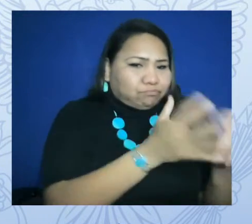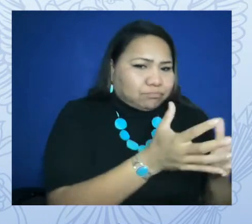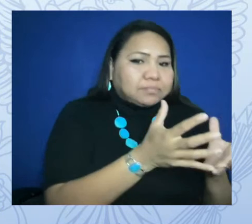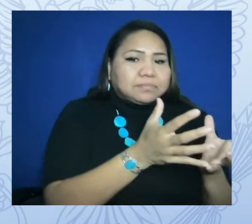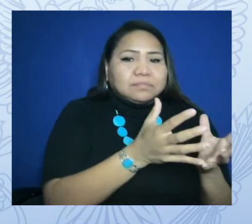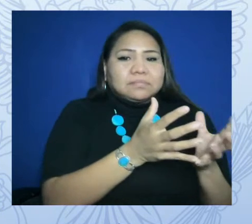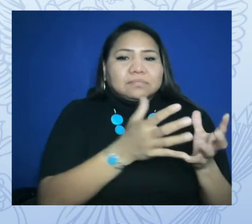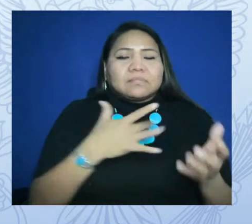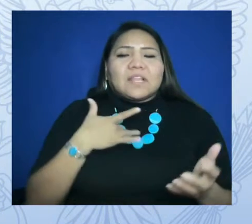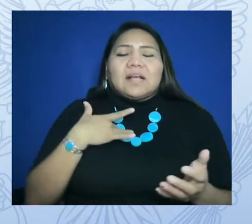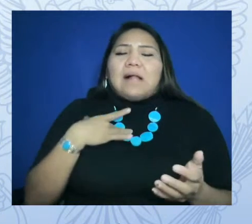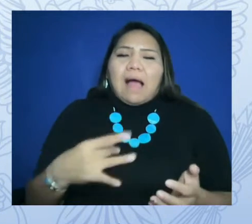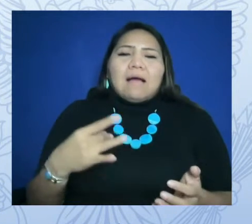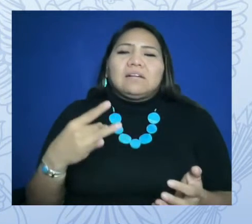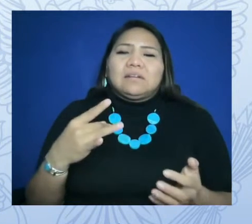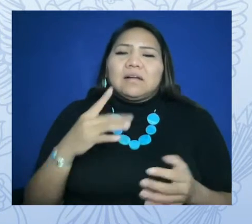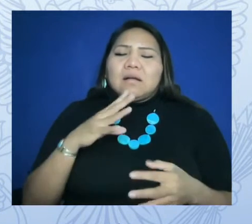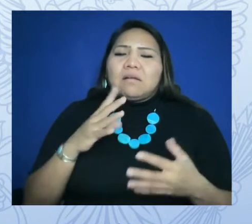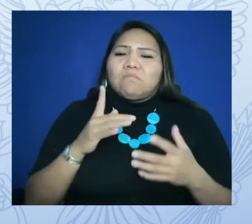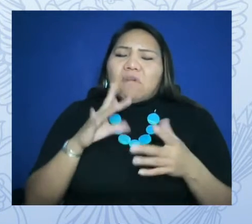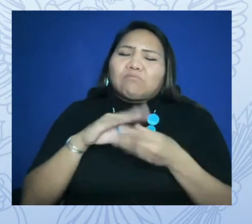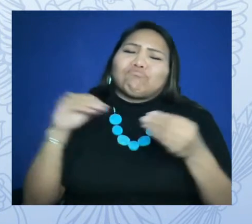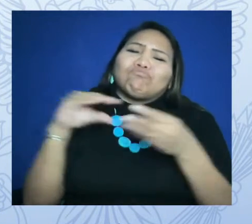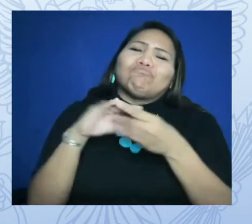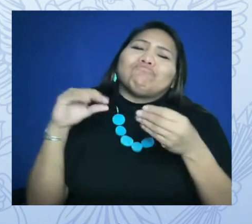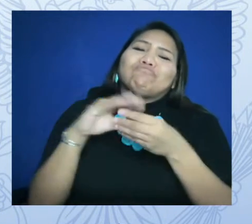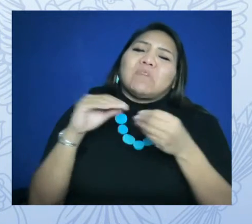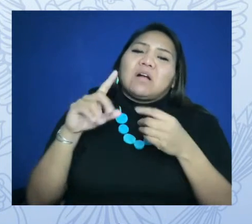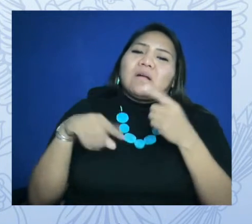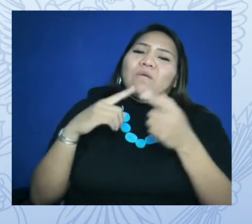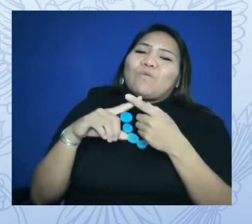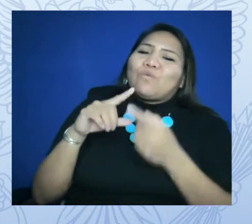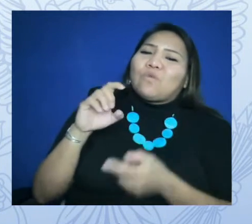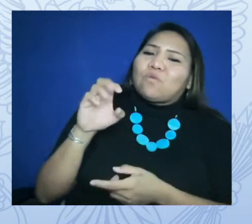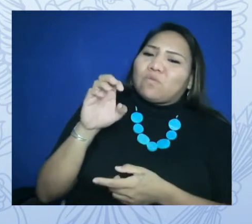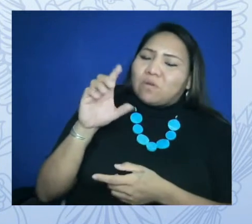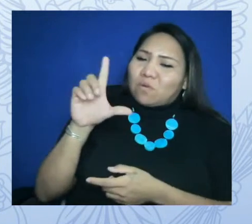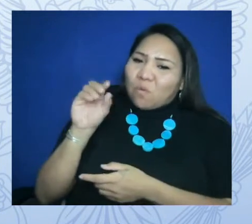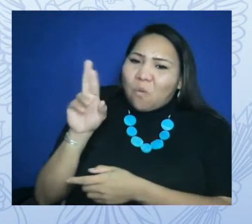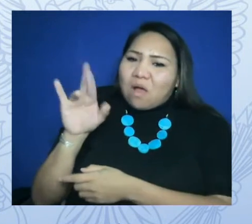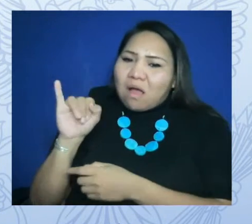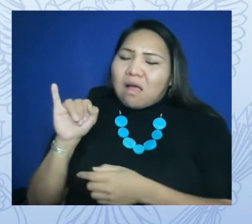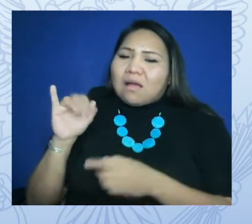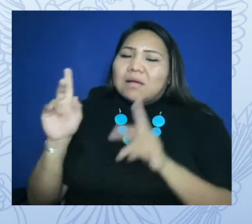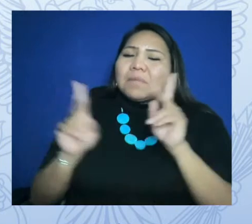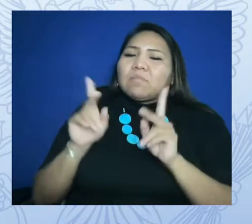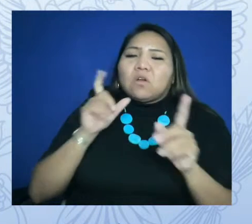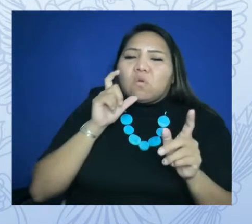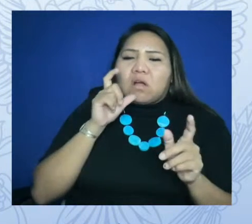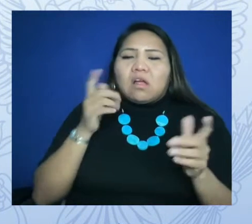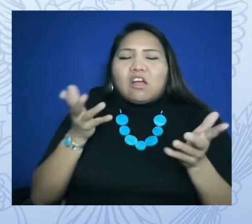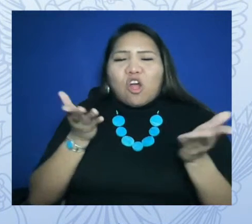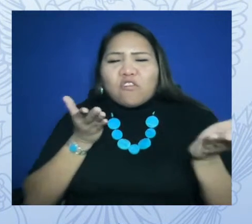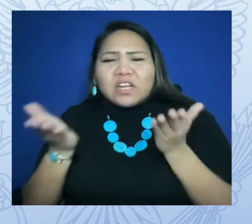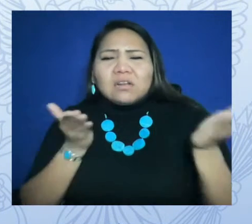people who serve in extraordinary ways every single day. And through that work,